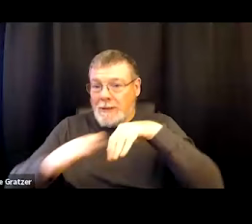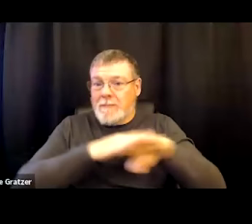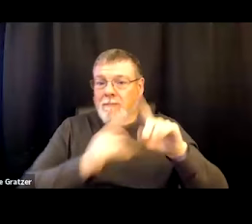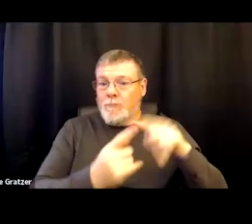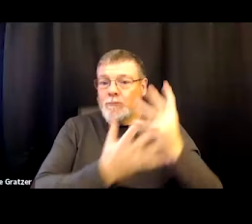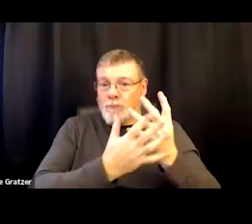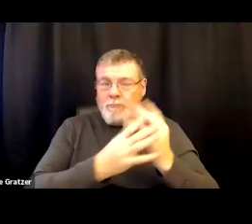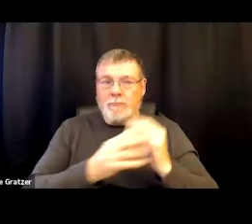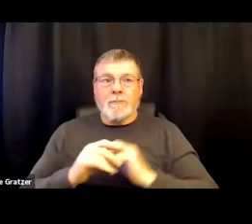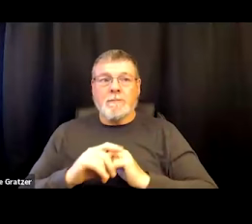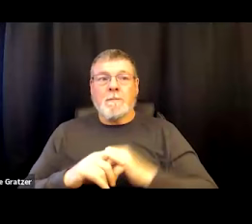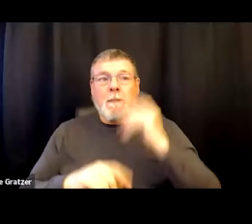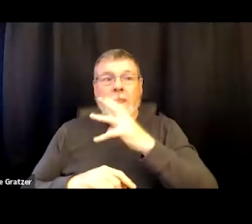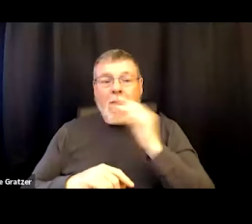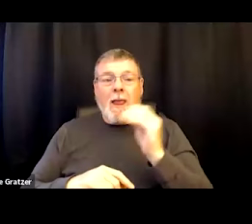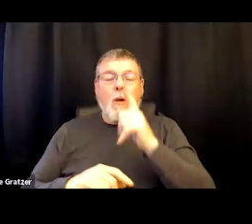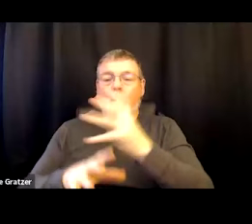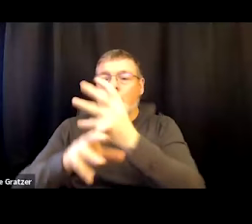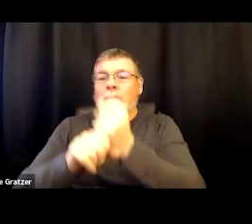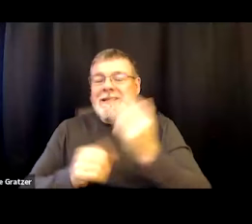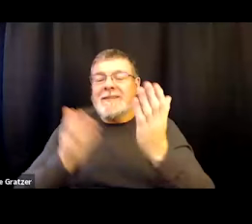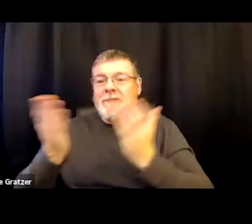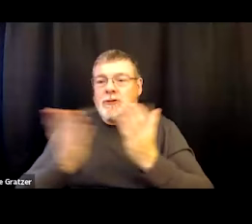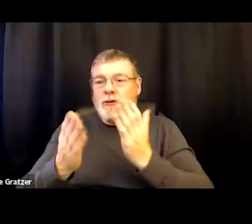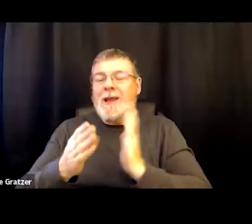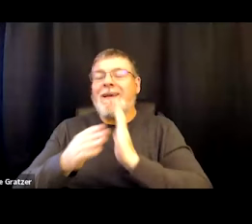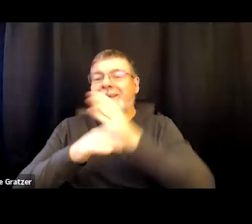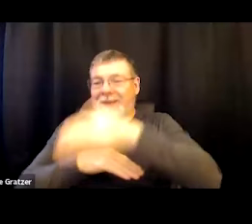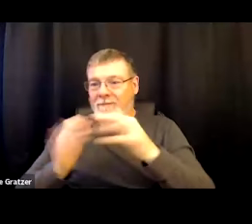and who aren't receiving services following release.